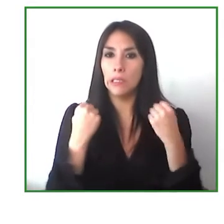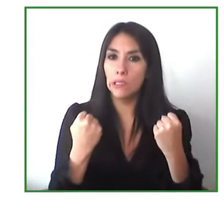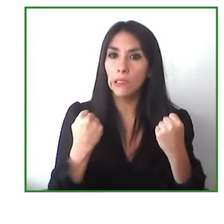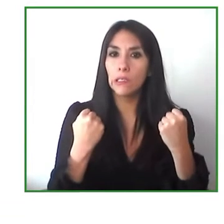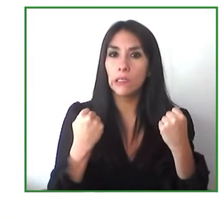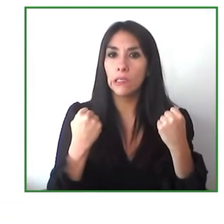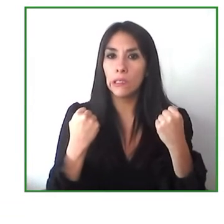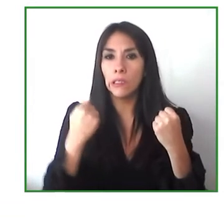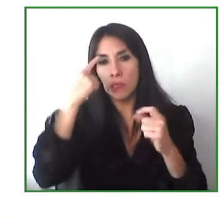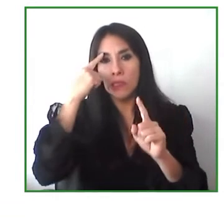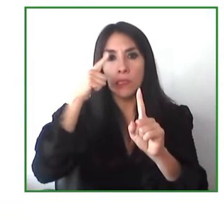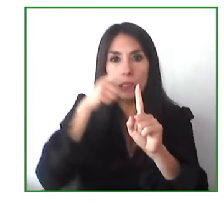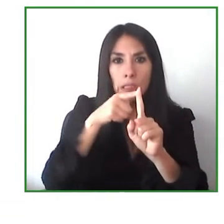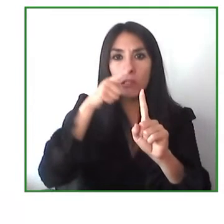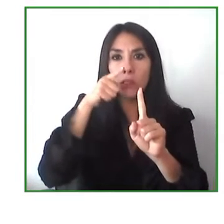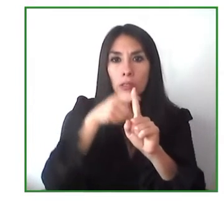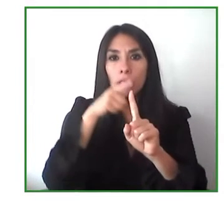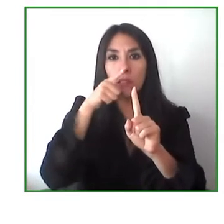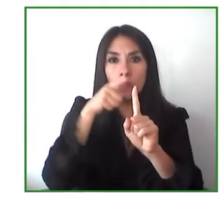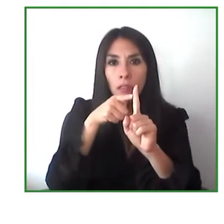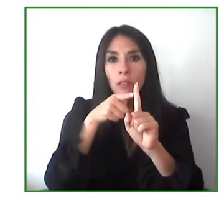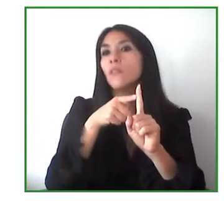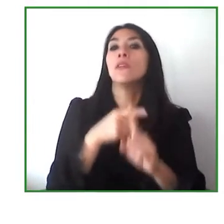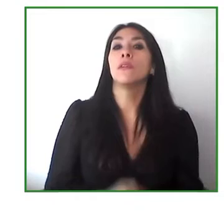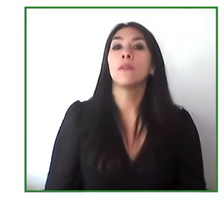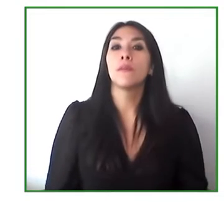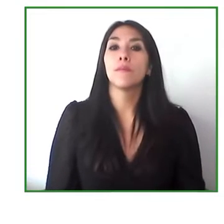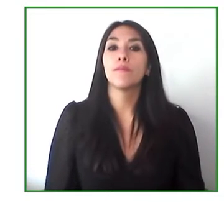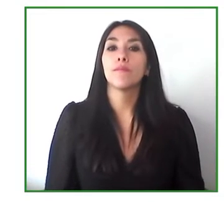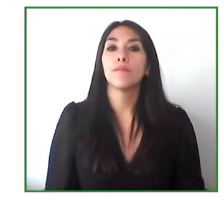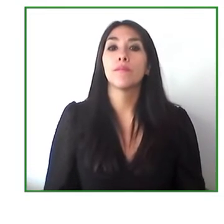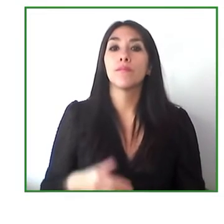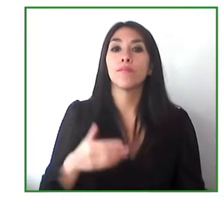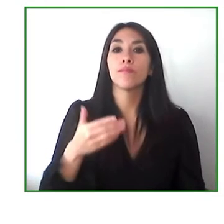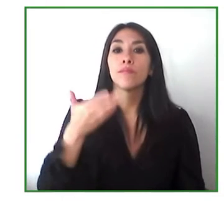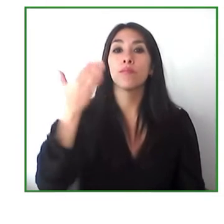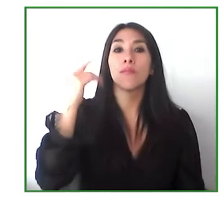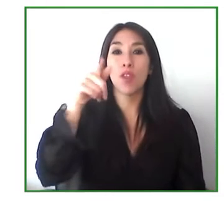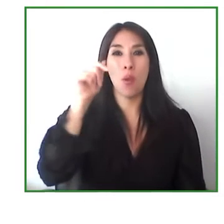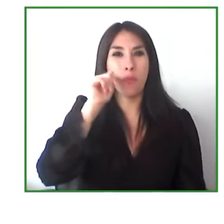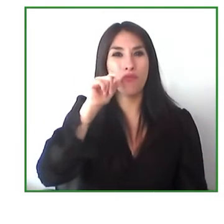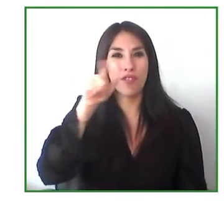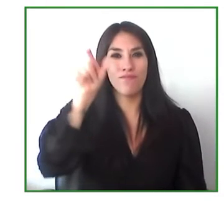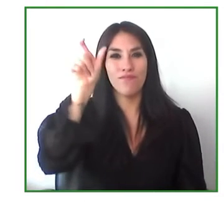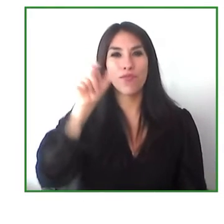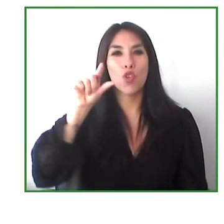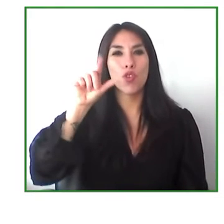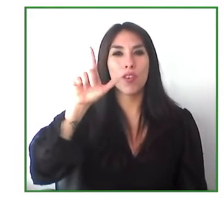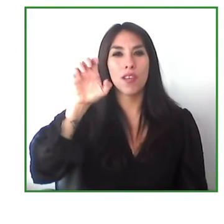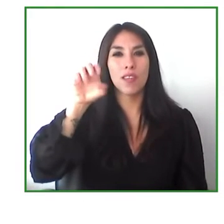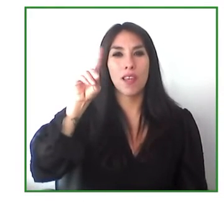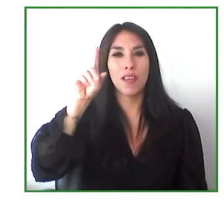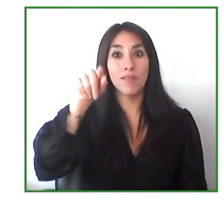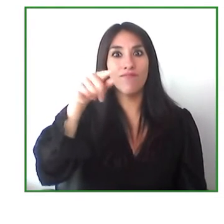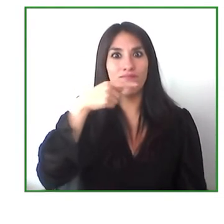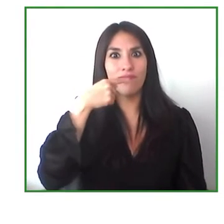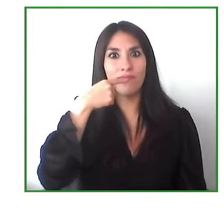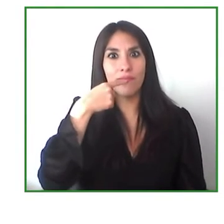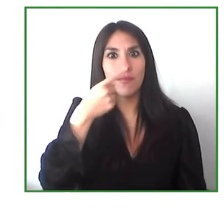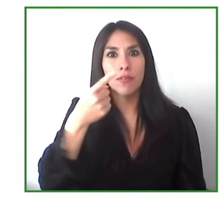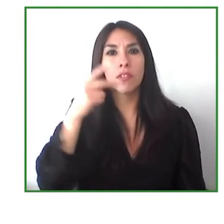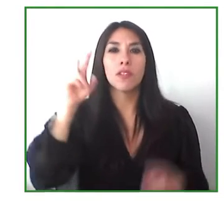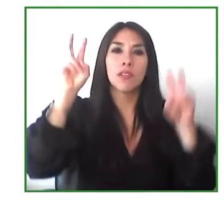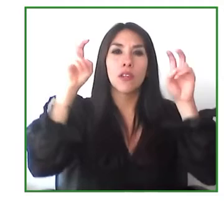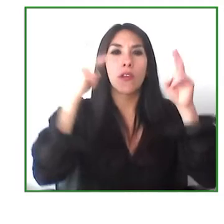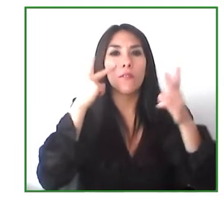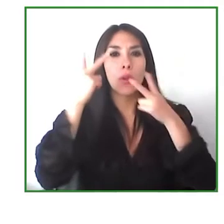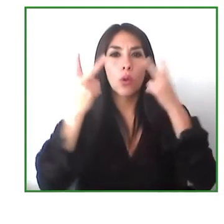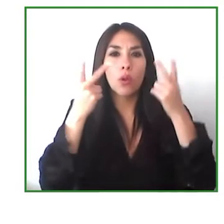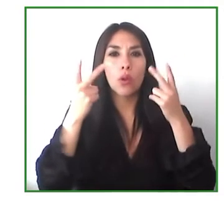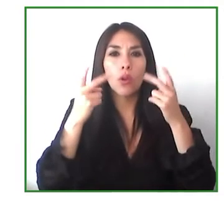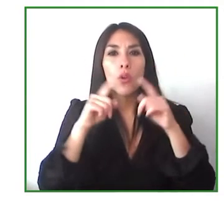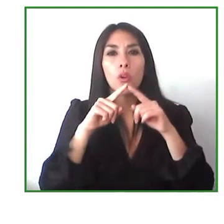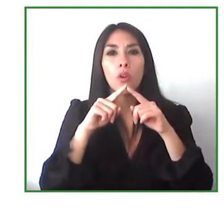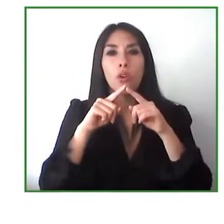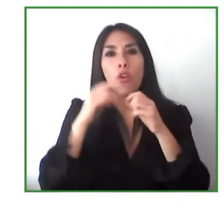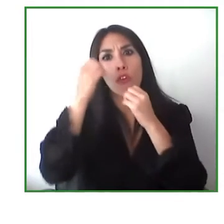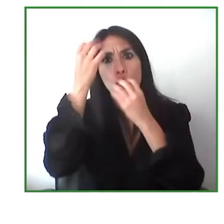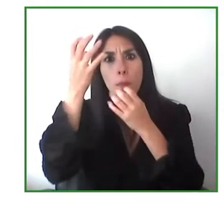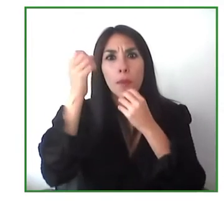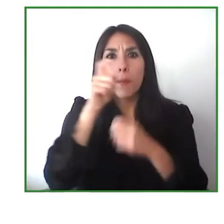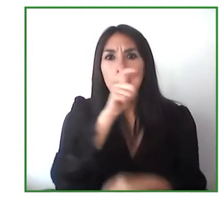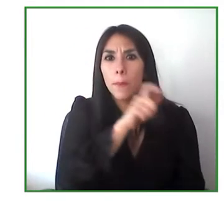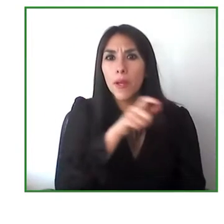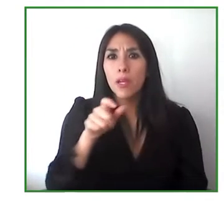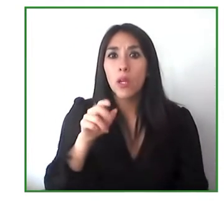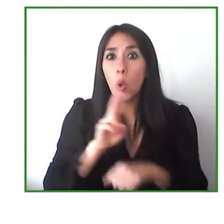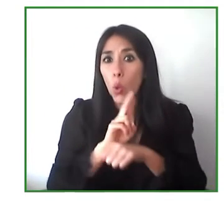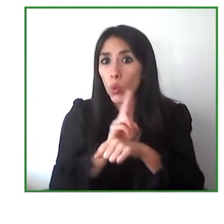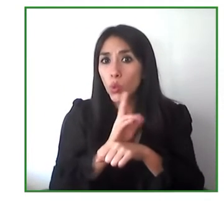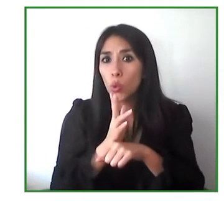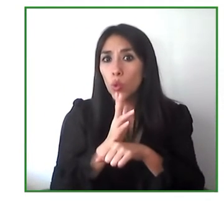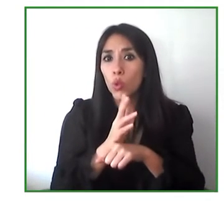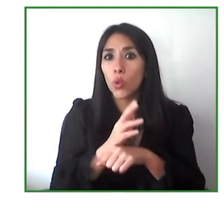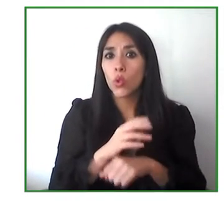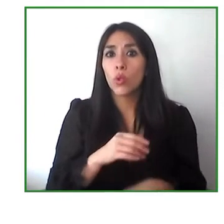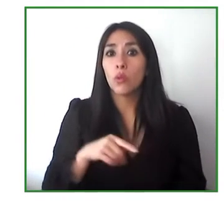as glenda mentioned it's a matter of seeing the reaction of users you are